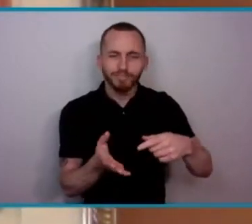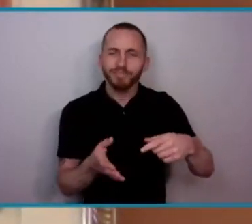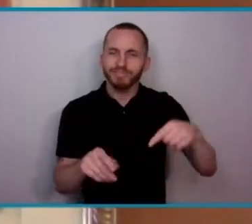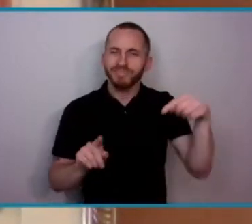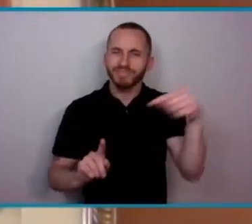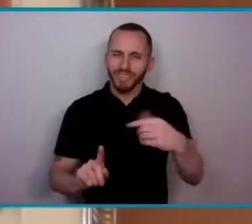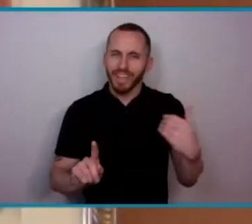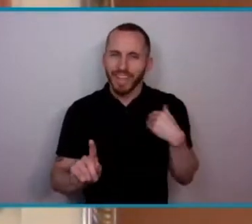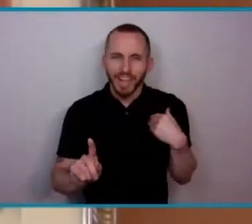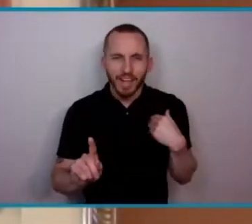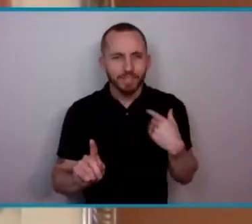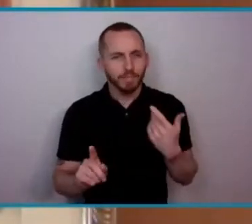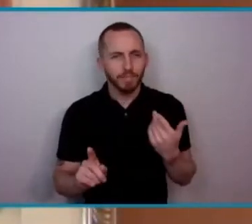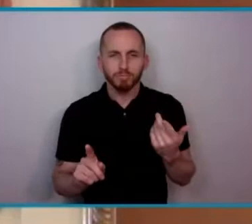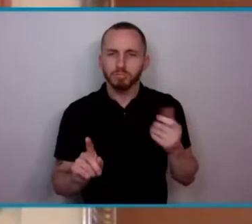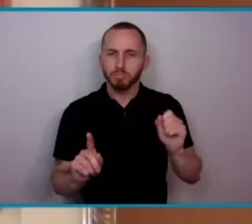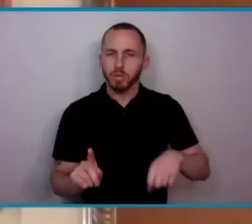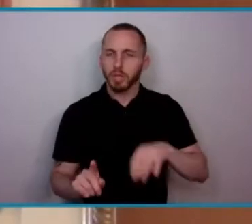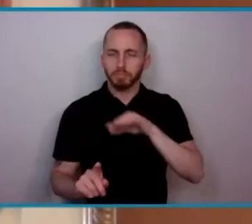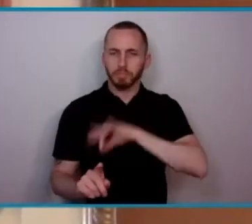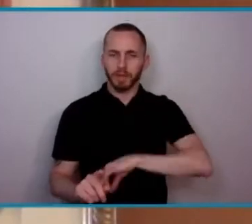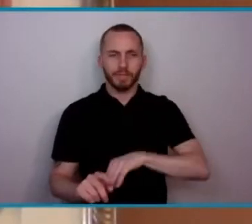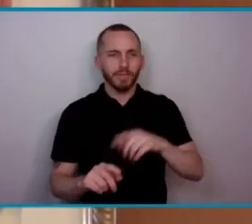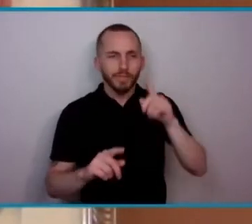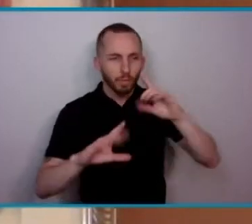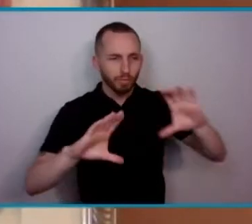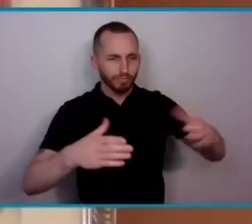to contribute to how we think about art therapy.